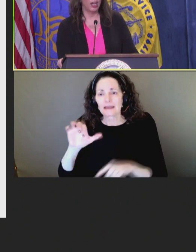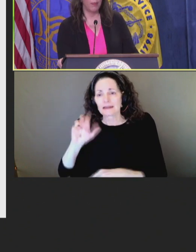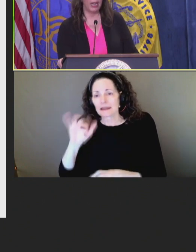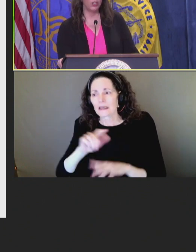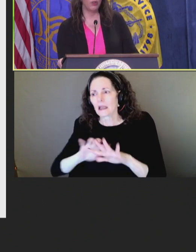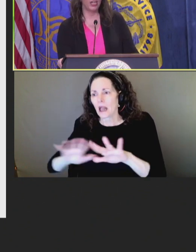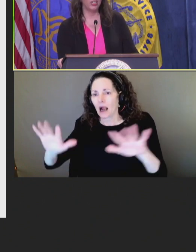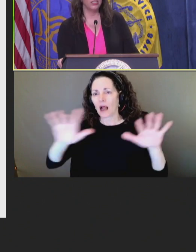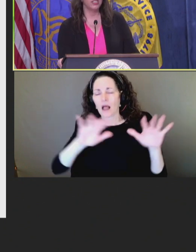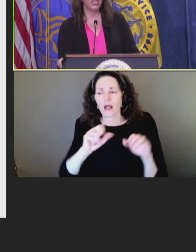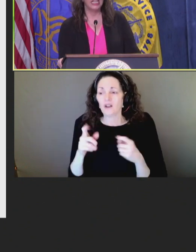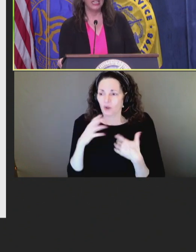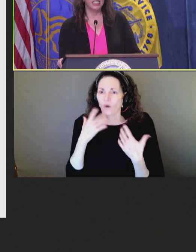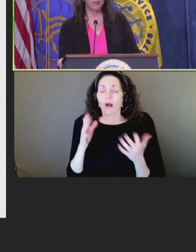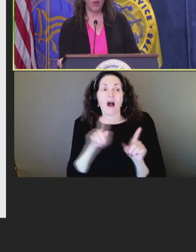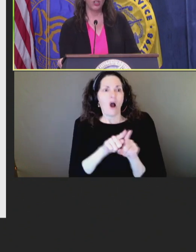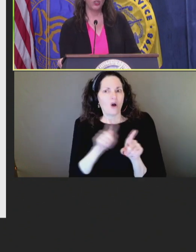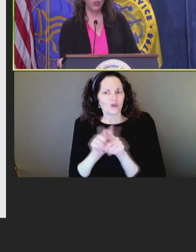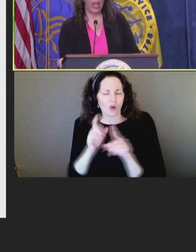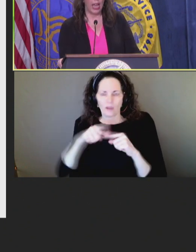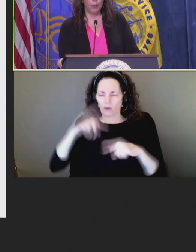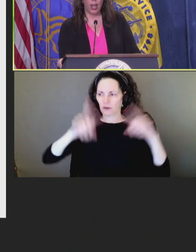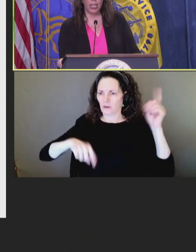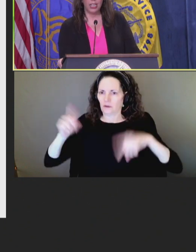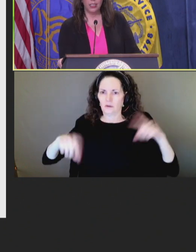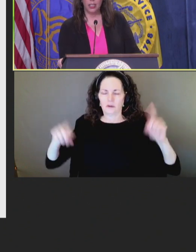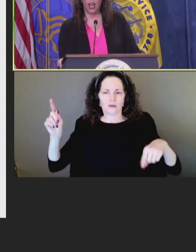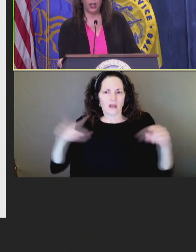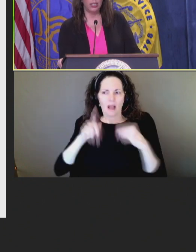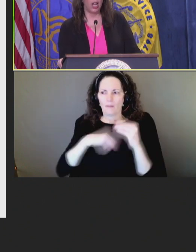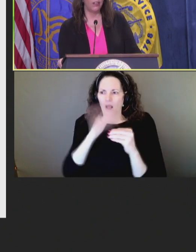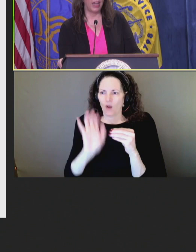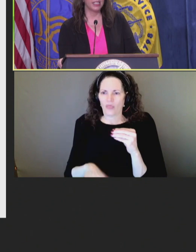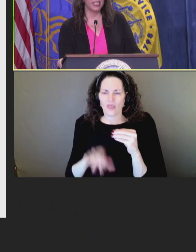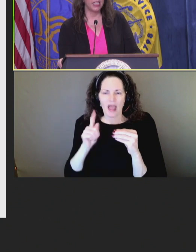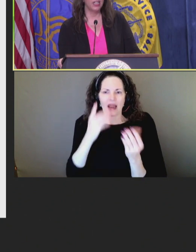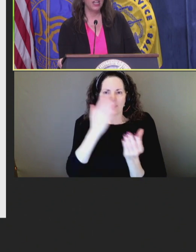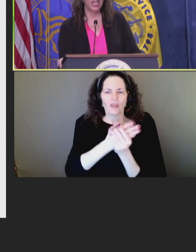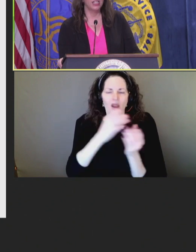medical records. It is a monoclonal antibody, not a vaccine. And so,